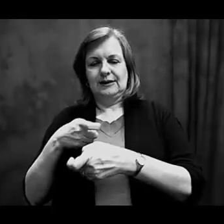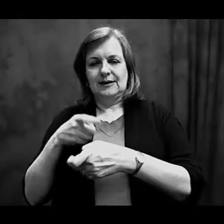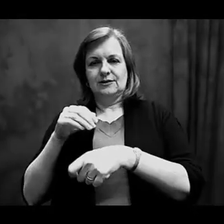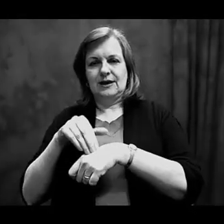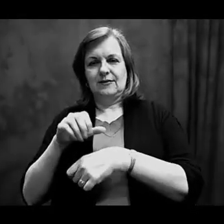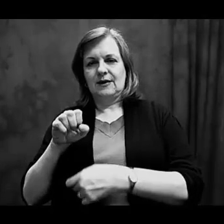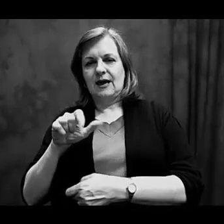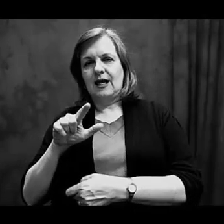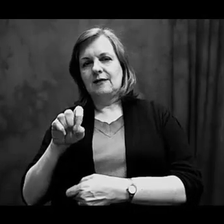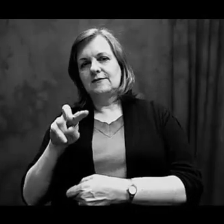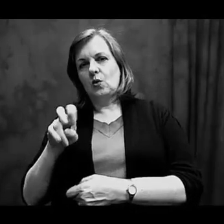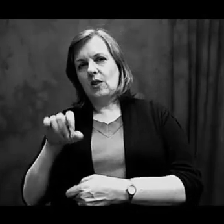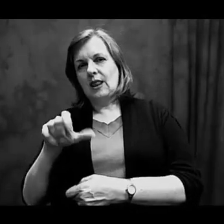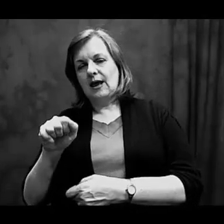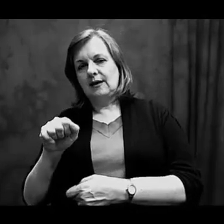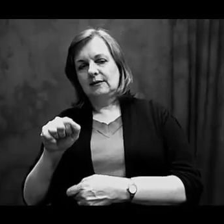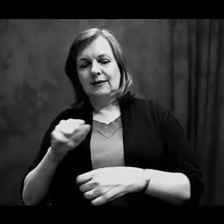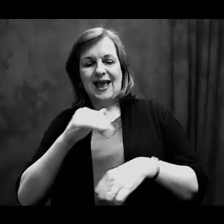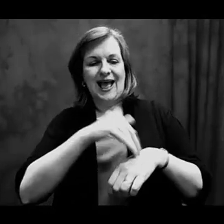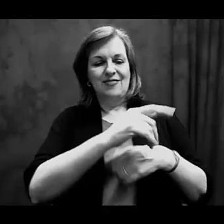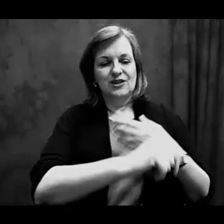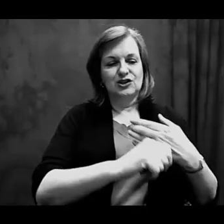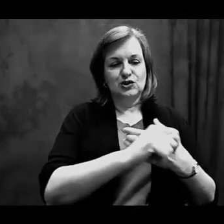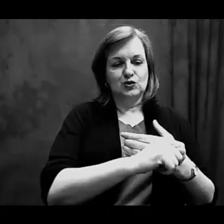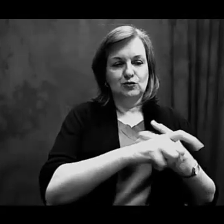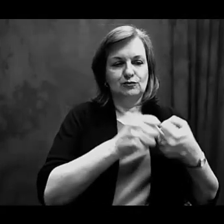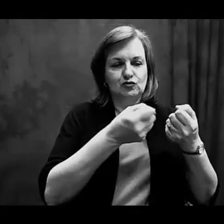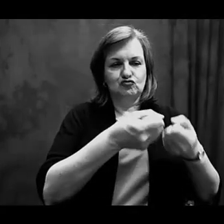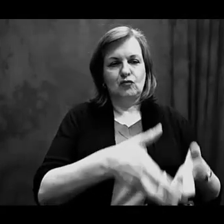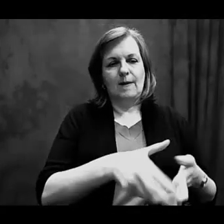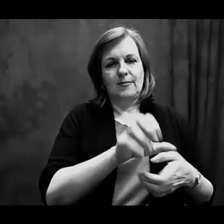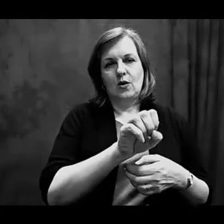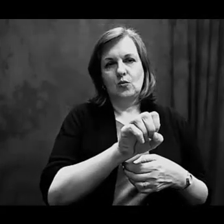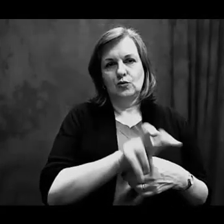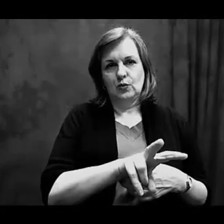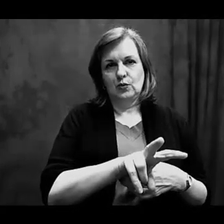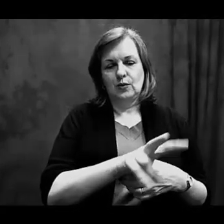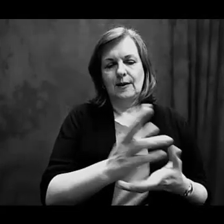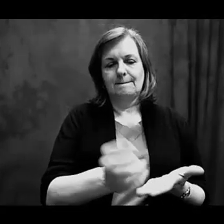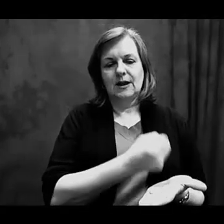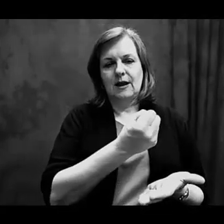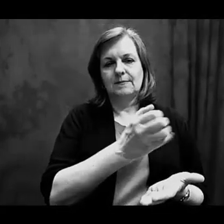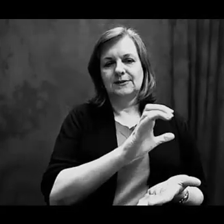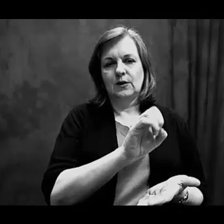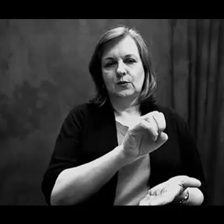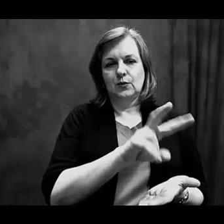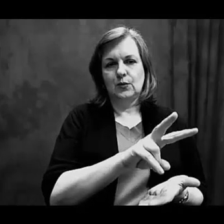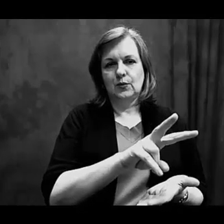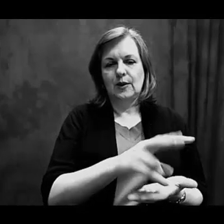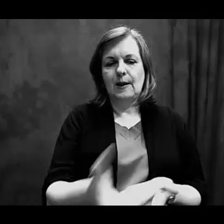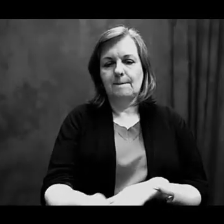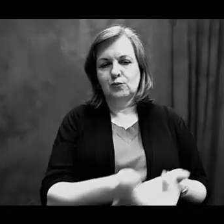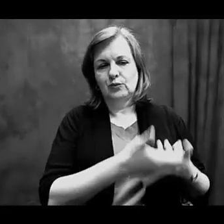this constant exchange oxygenated air coming into your lungs we exchange at the alveoli - we move around your body - we